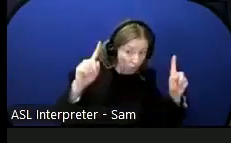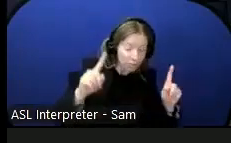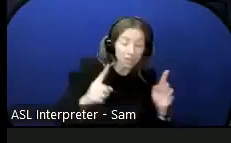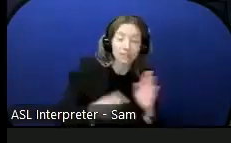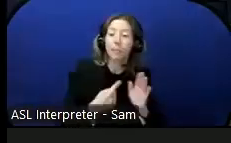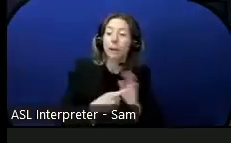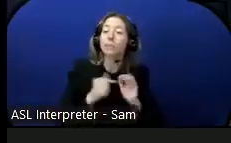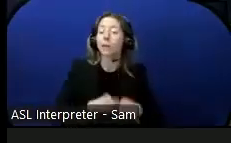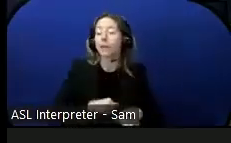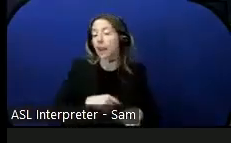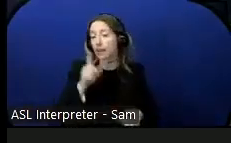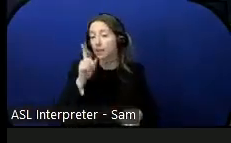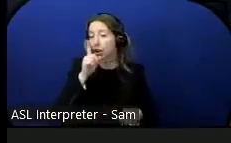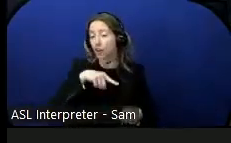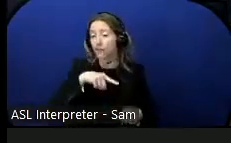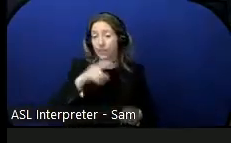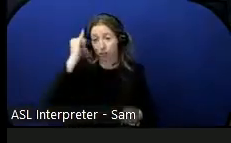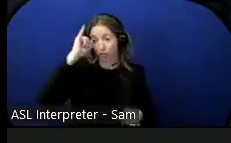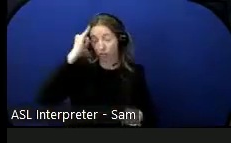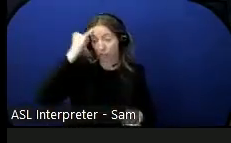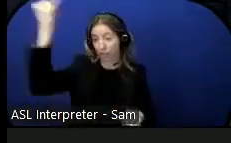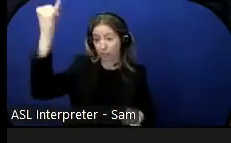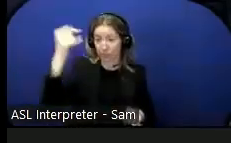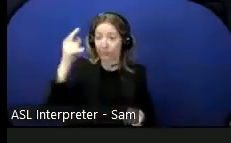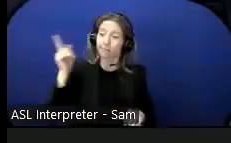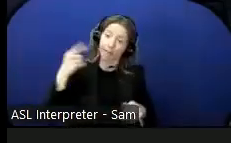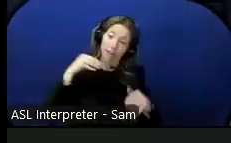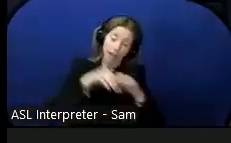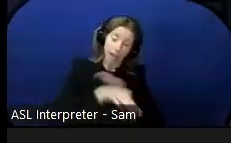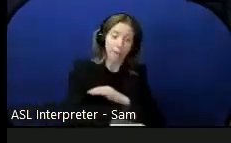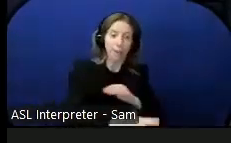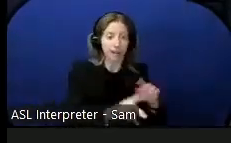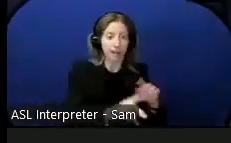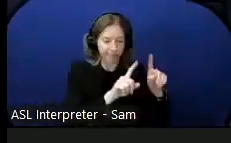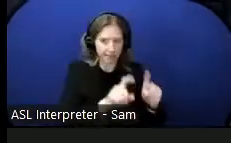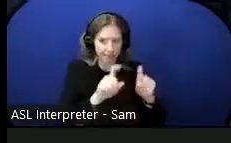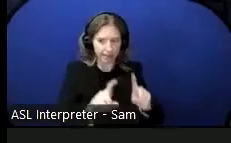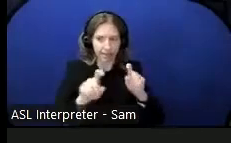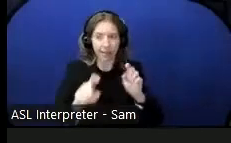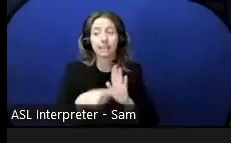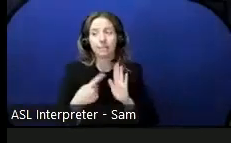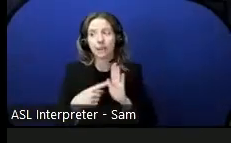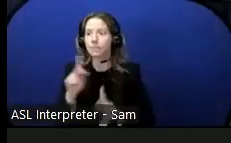integrated to every level of accessibility to make sure that we're producing actual solutions,